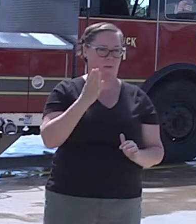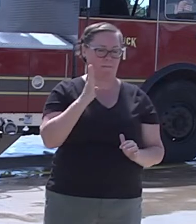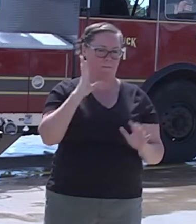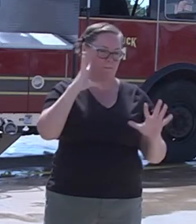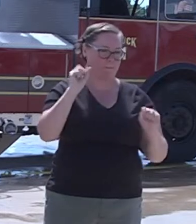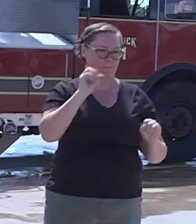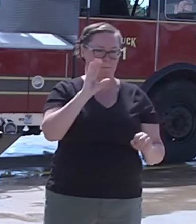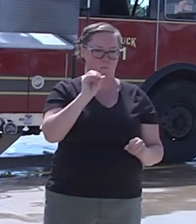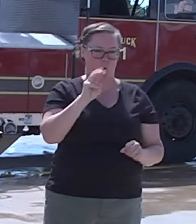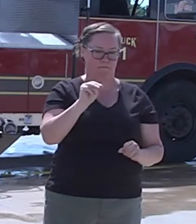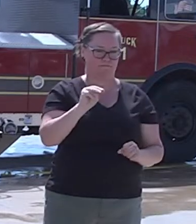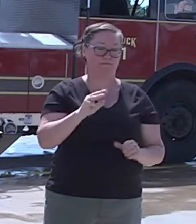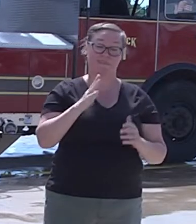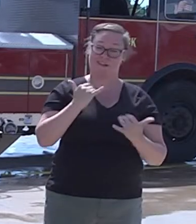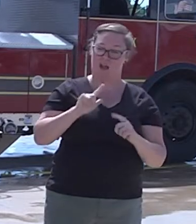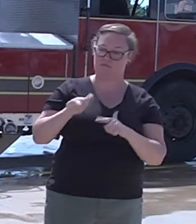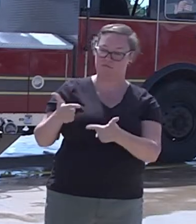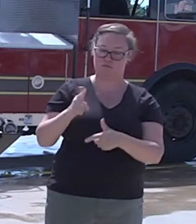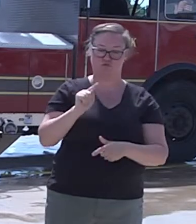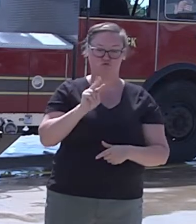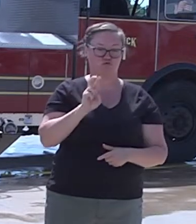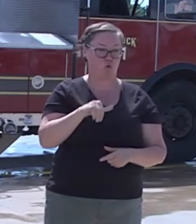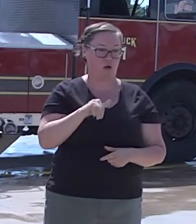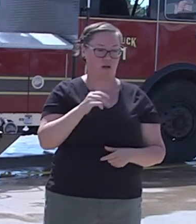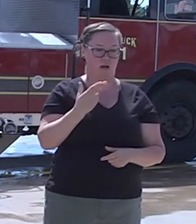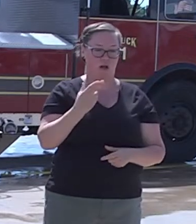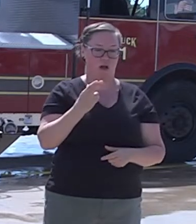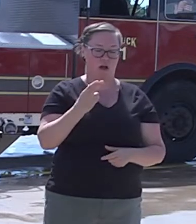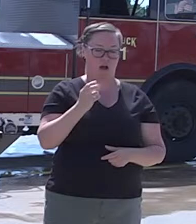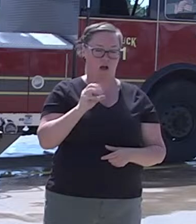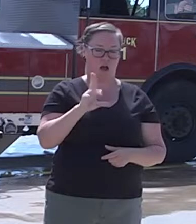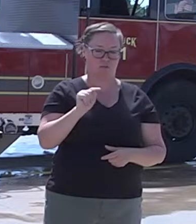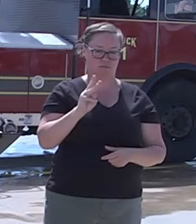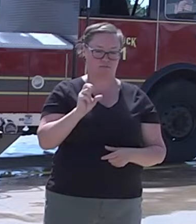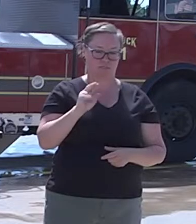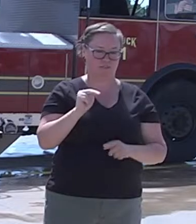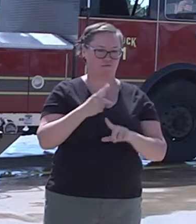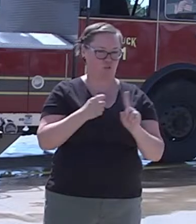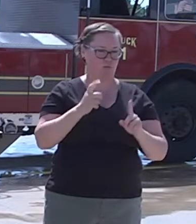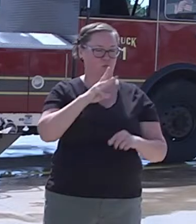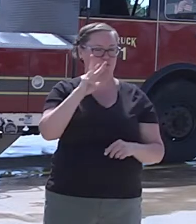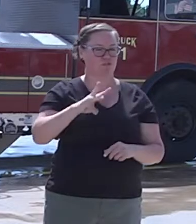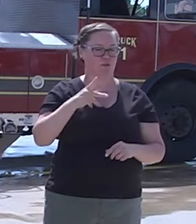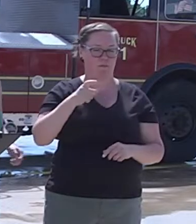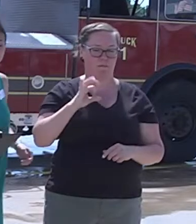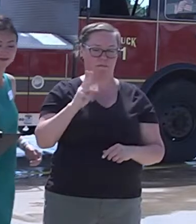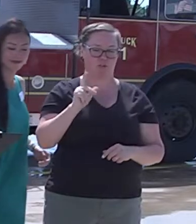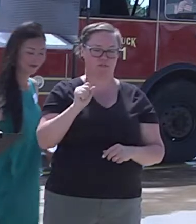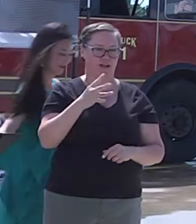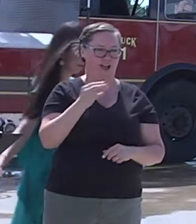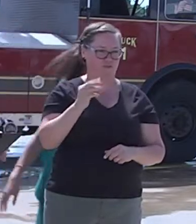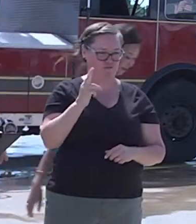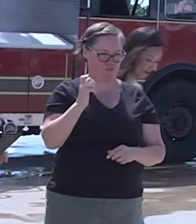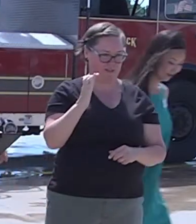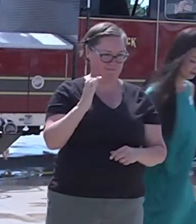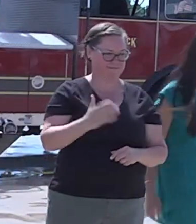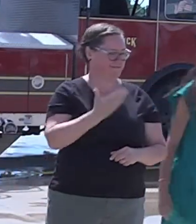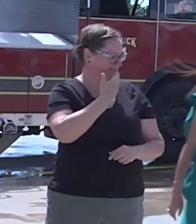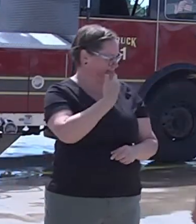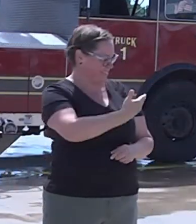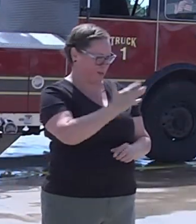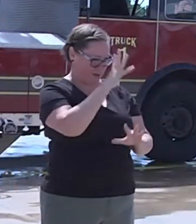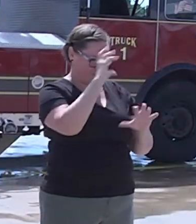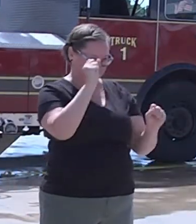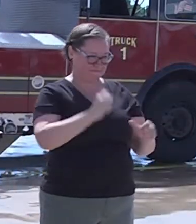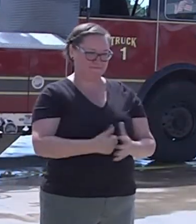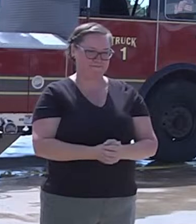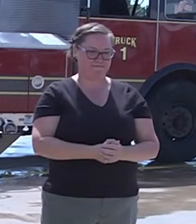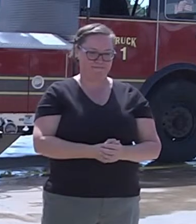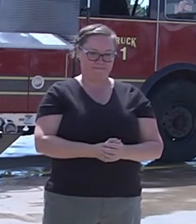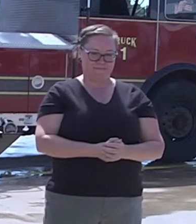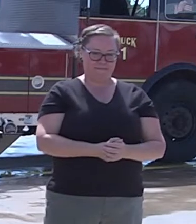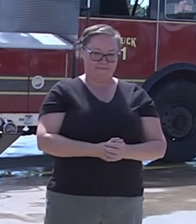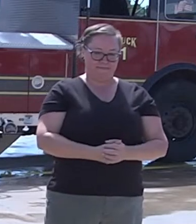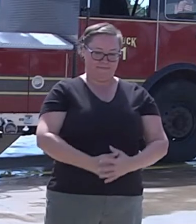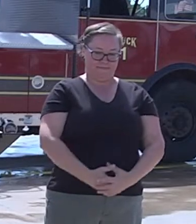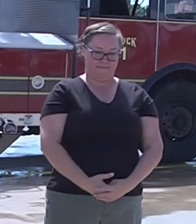hman from the witch Park and Recreation Department Troy thank you mayor thank you very much um Chief